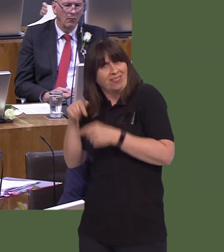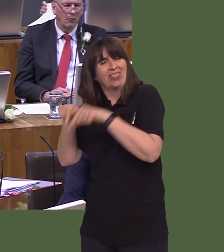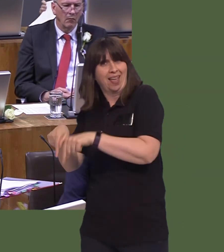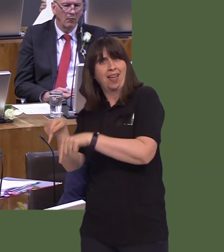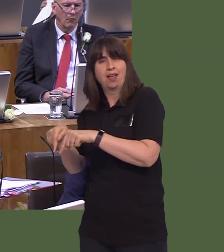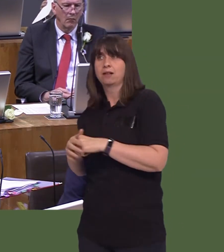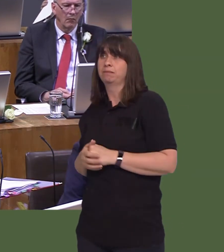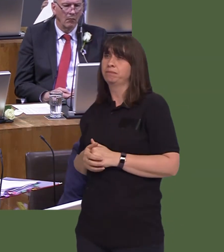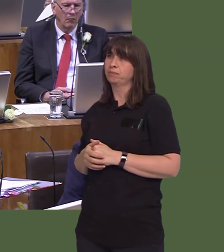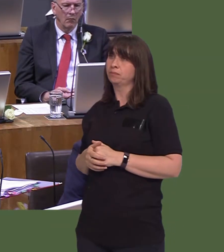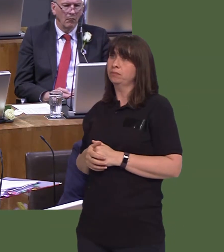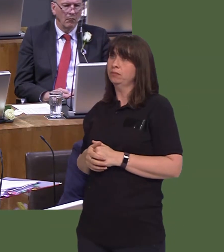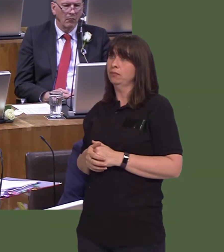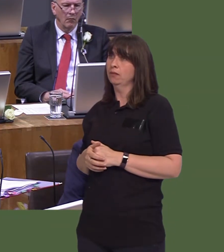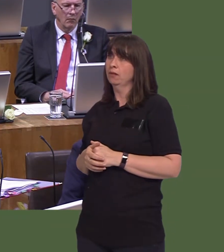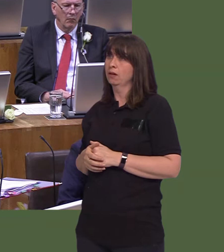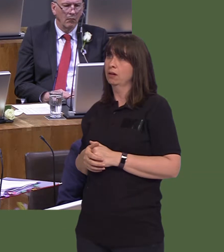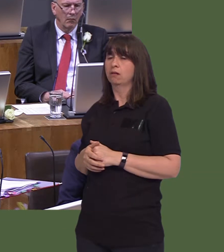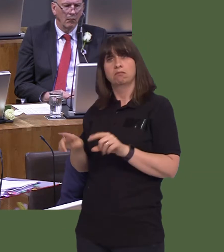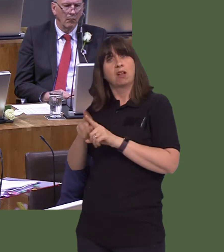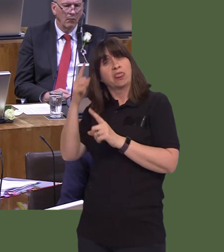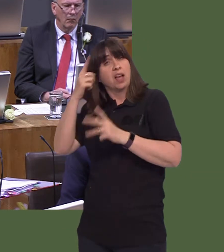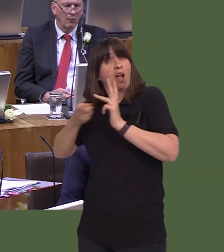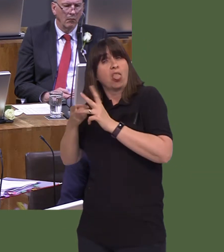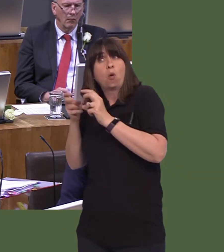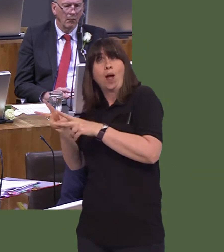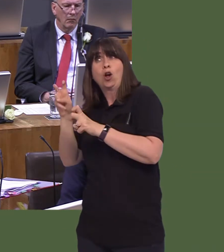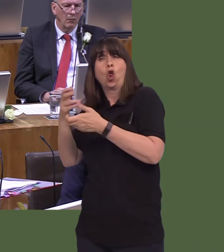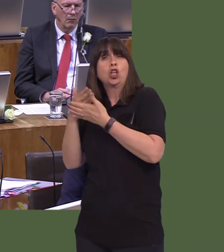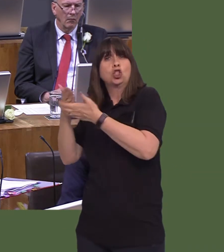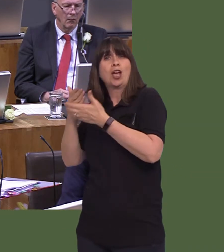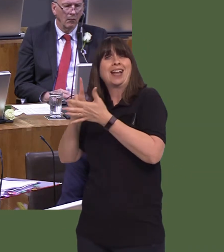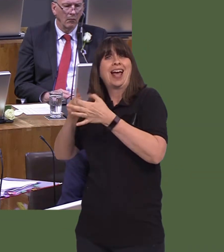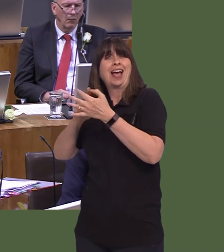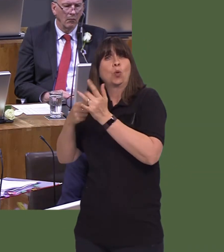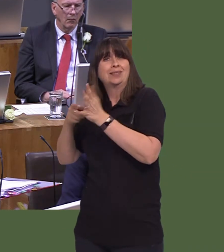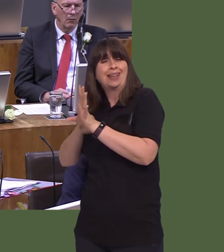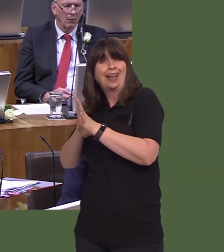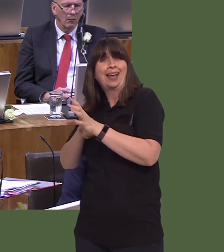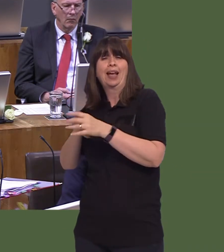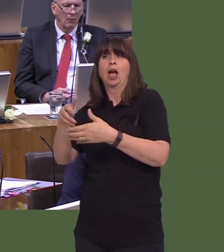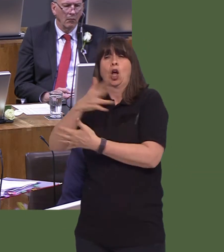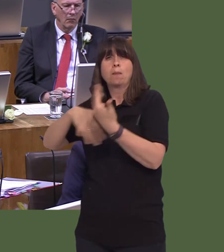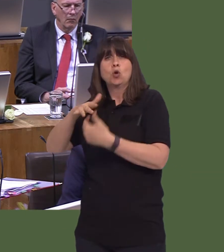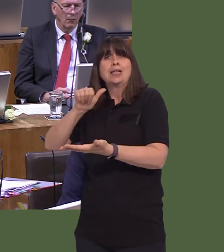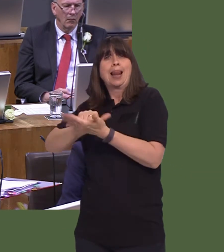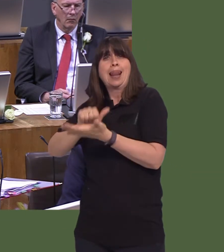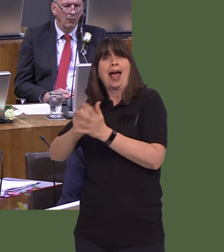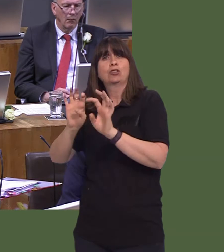And, of course, it's looking at alternative ways such as shared equity schemes, such as community land trusts, in order to make housing more affordable, and particularly to make